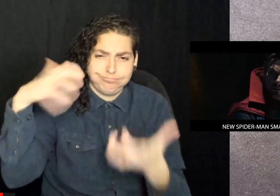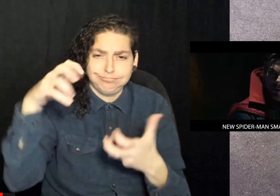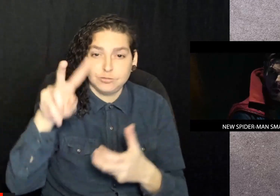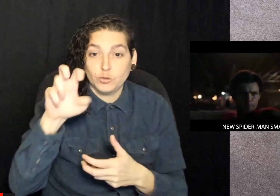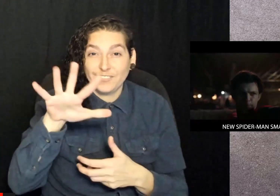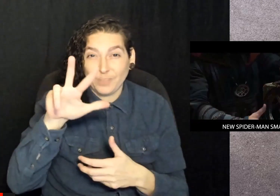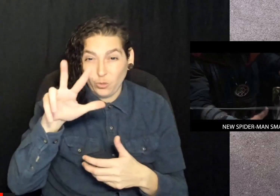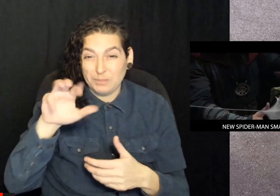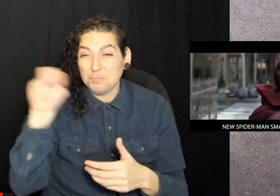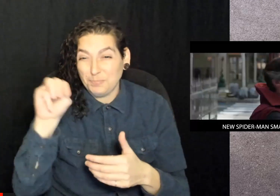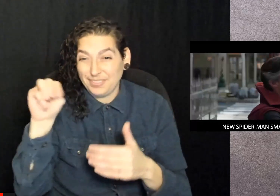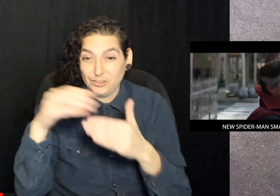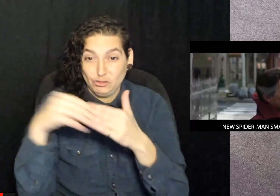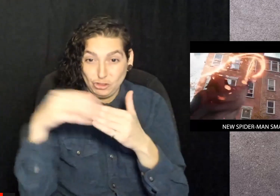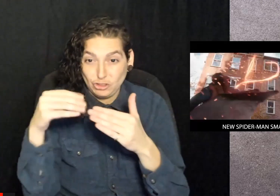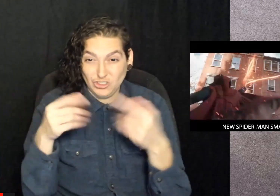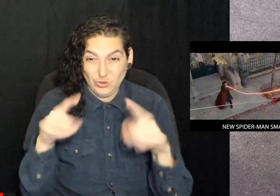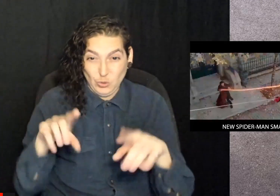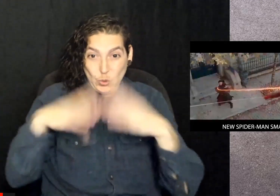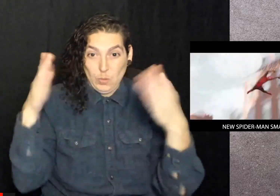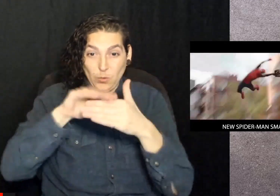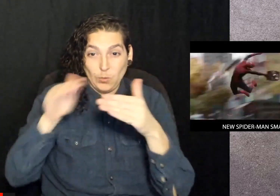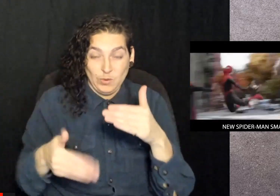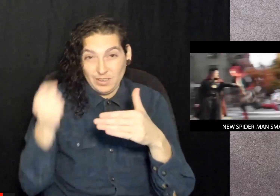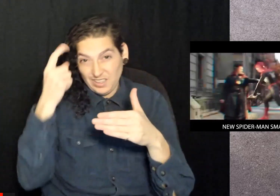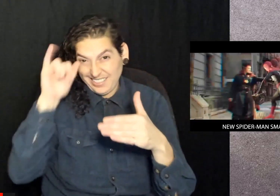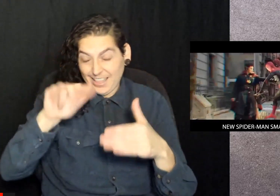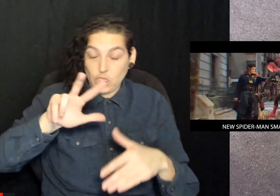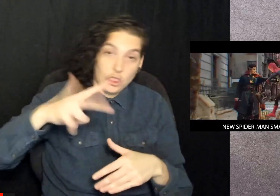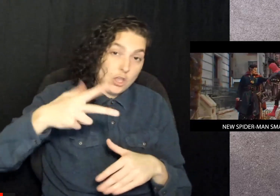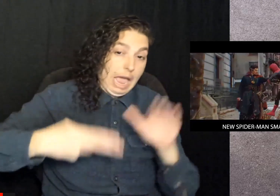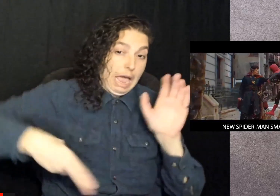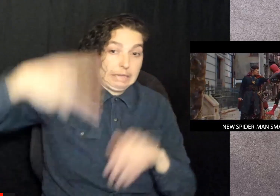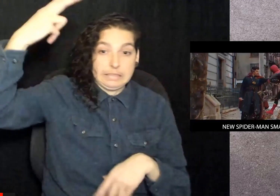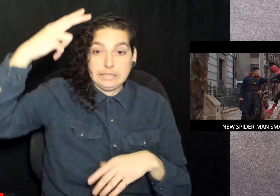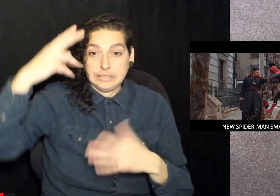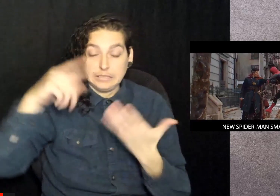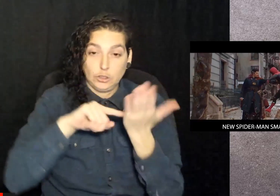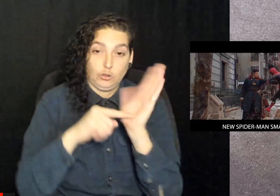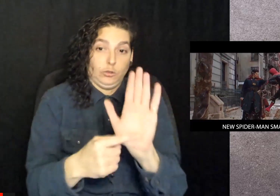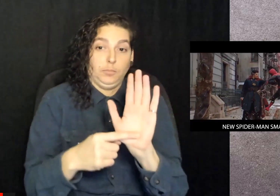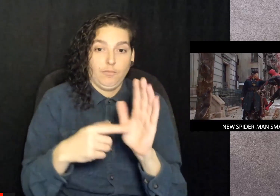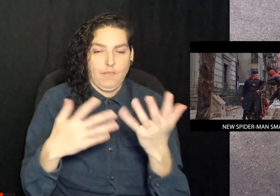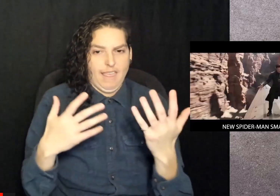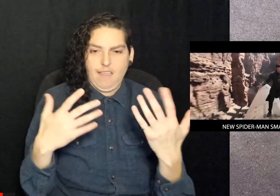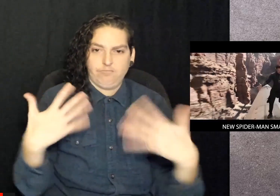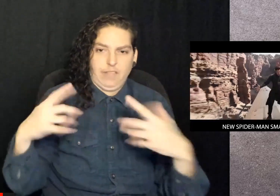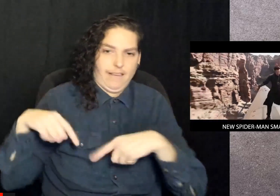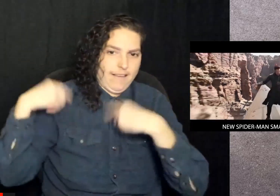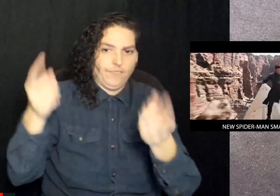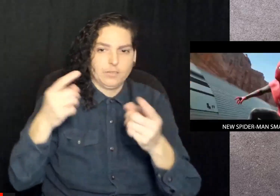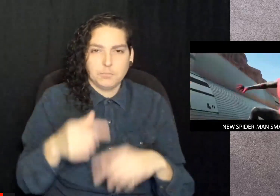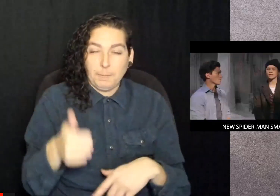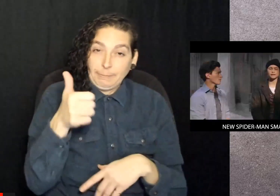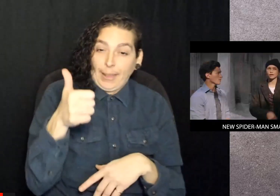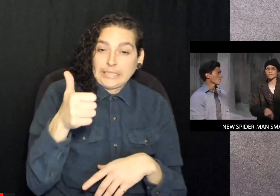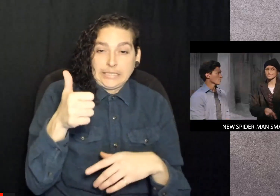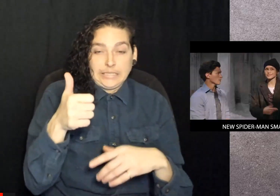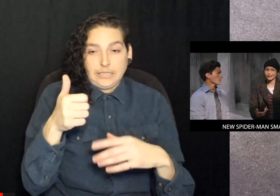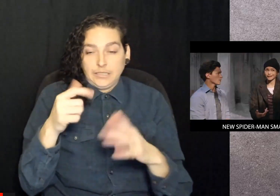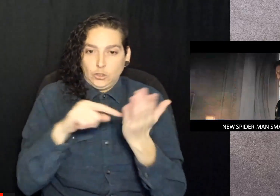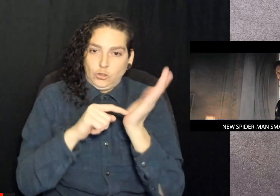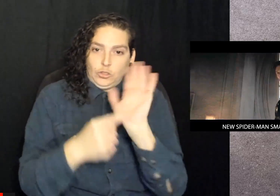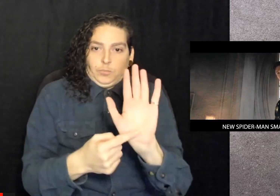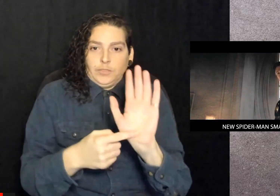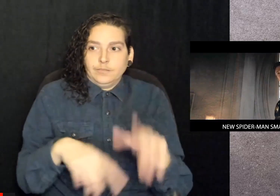it earned $253 million in its opening weekend that's the third highest debut ever